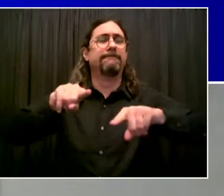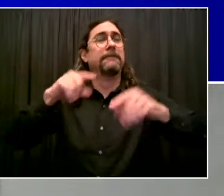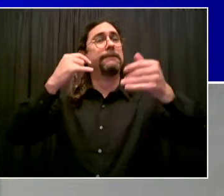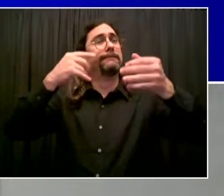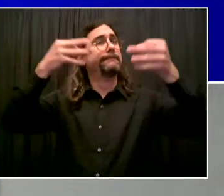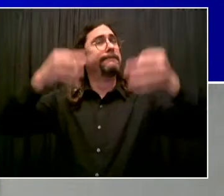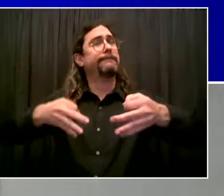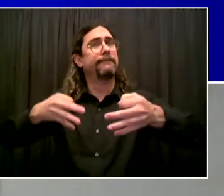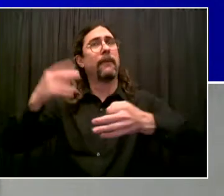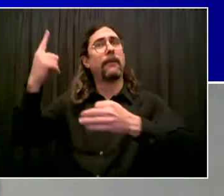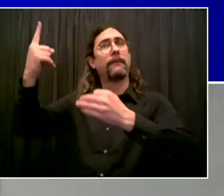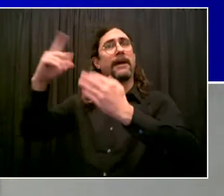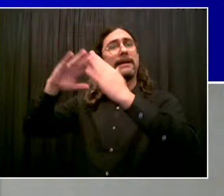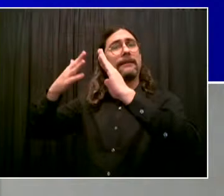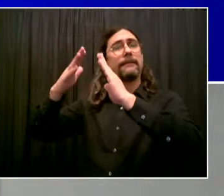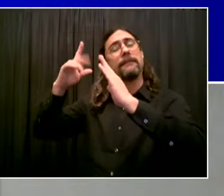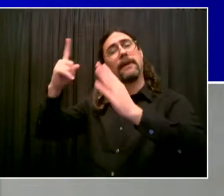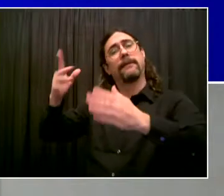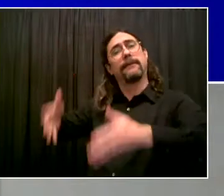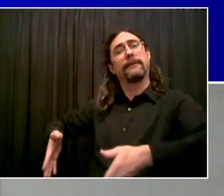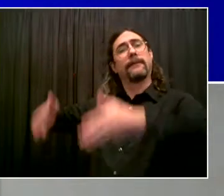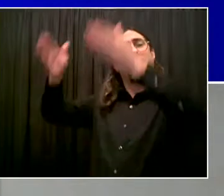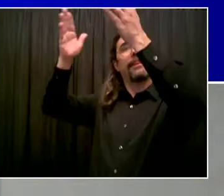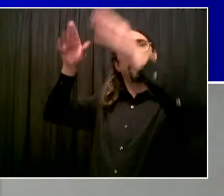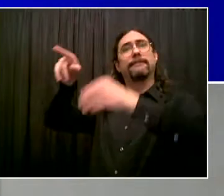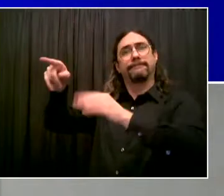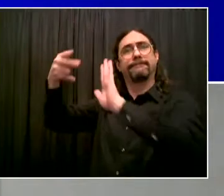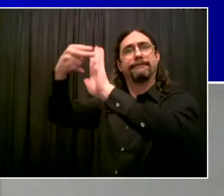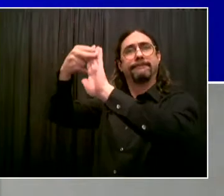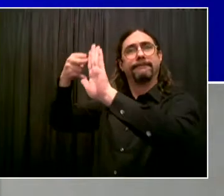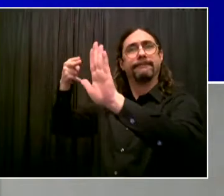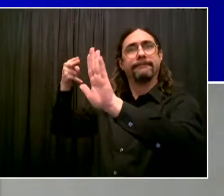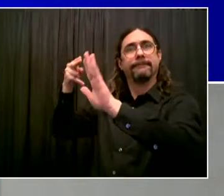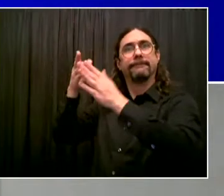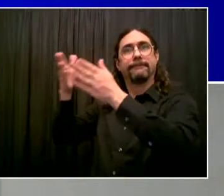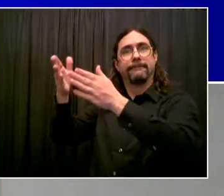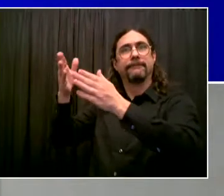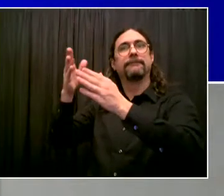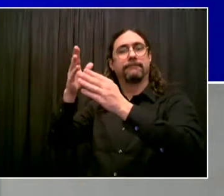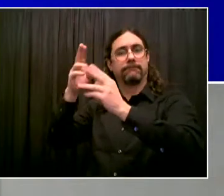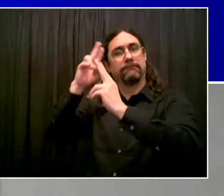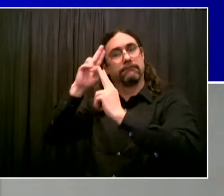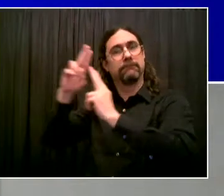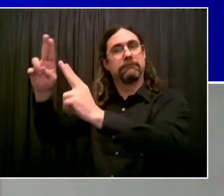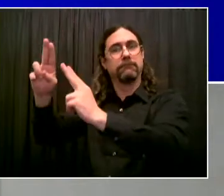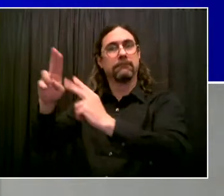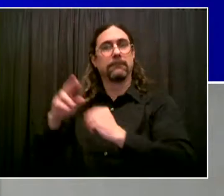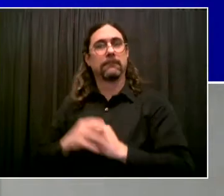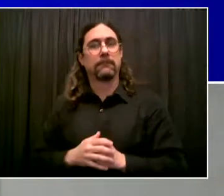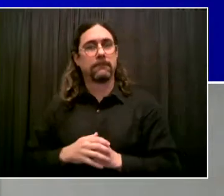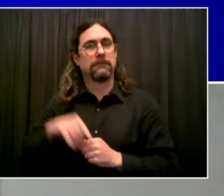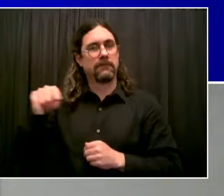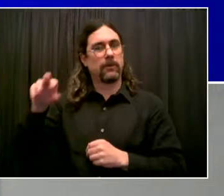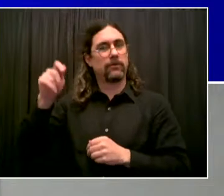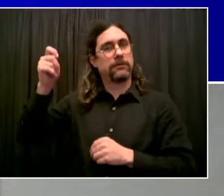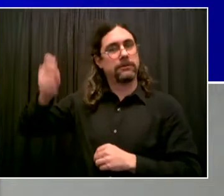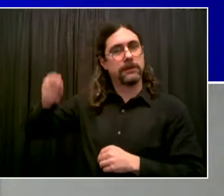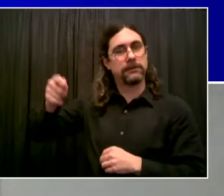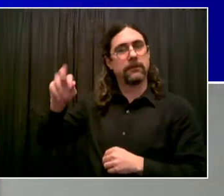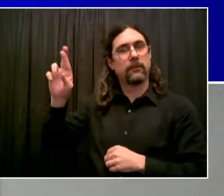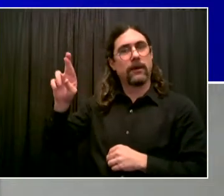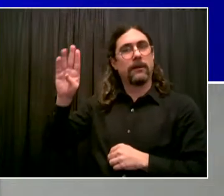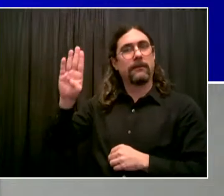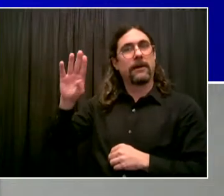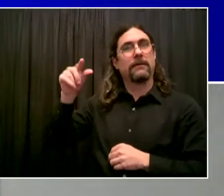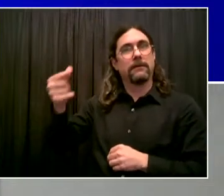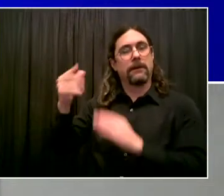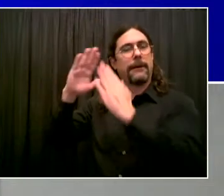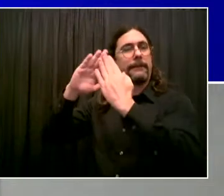BROOKLYN, THE